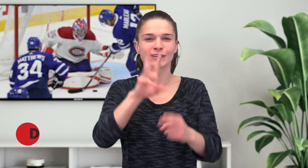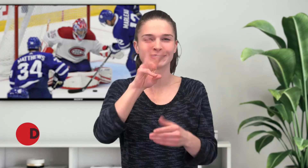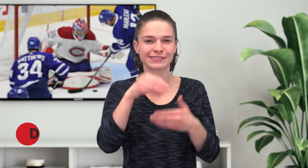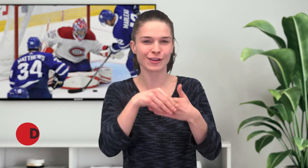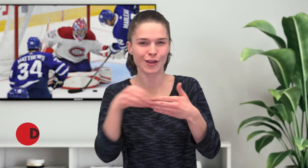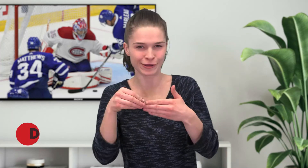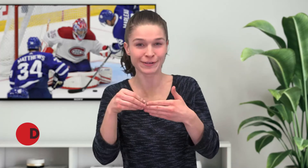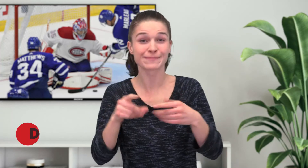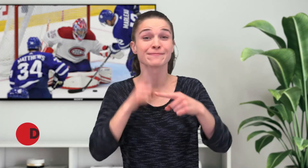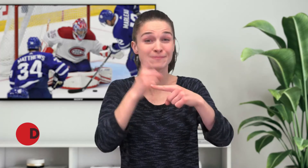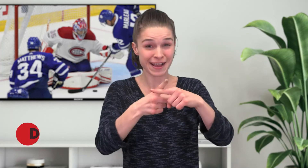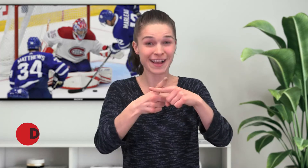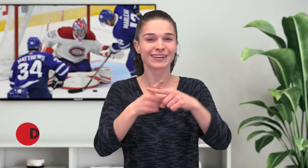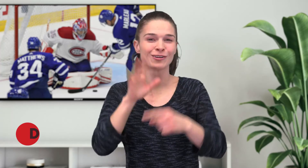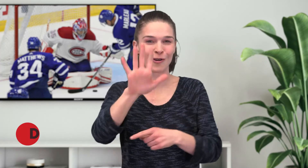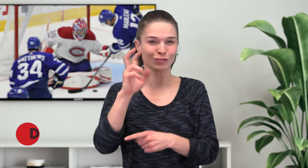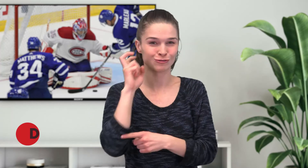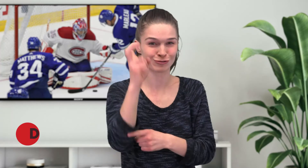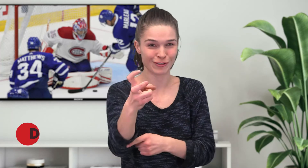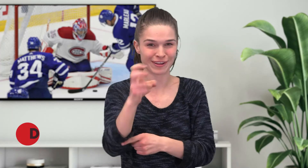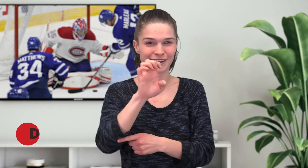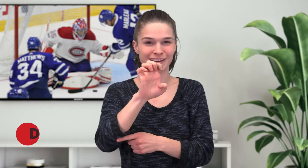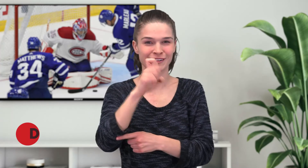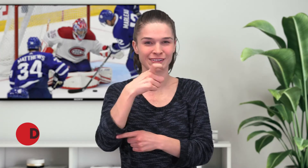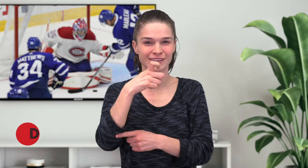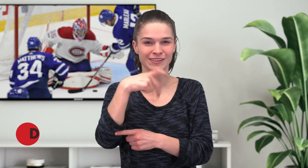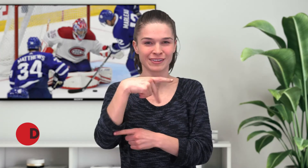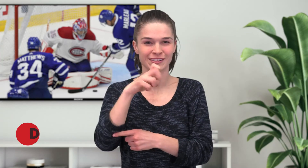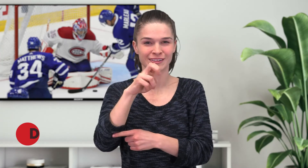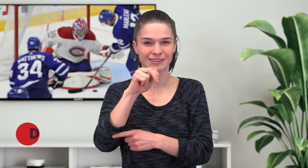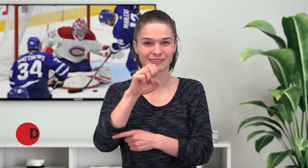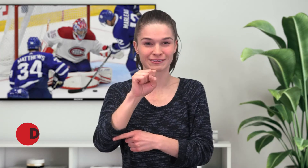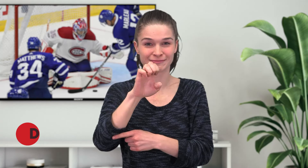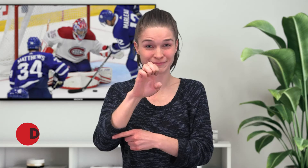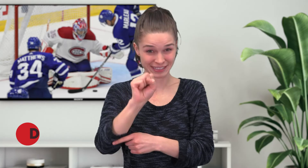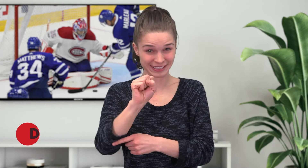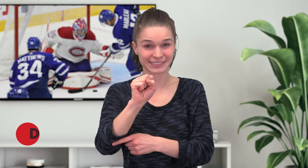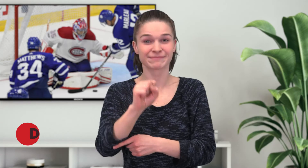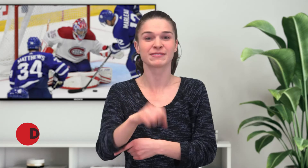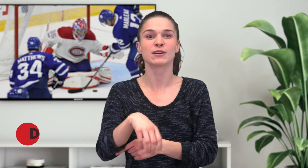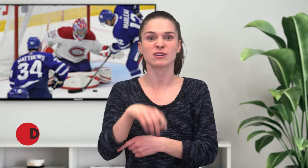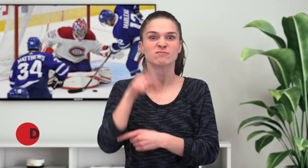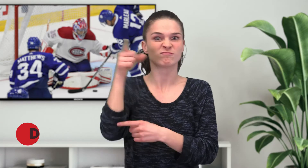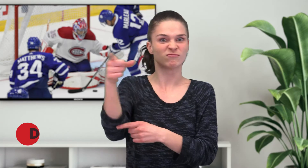a honorarium of $60 plus your travel expenses within the GTA.